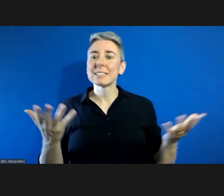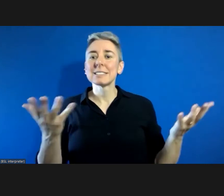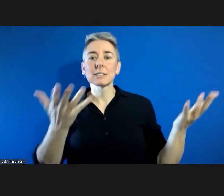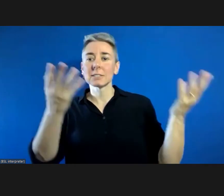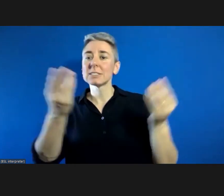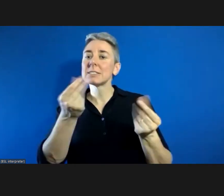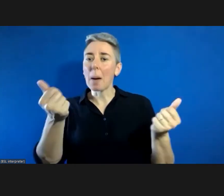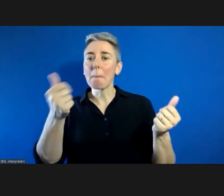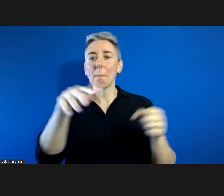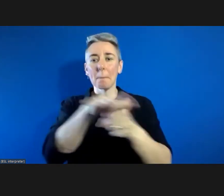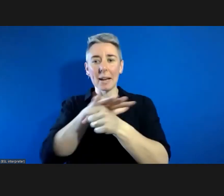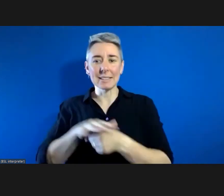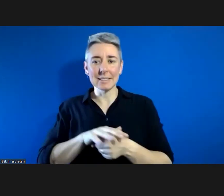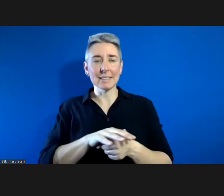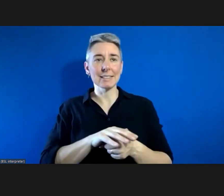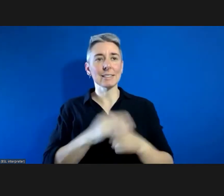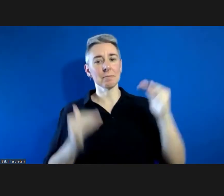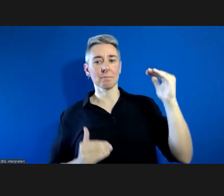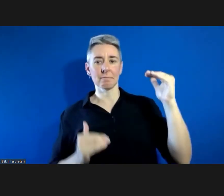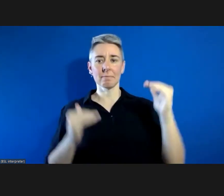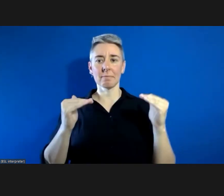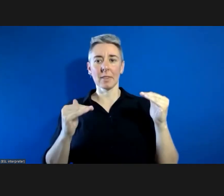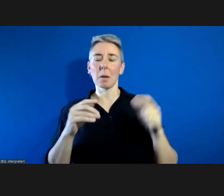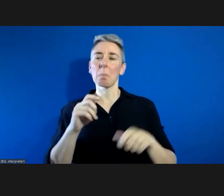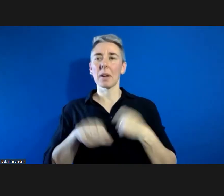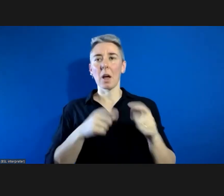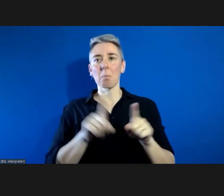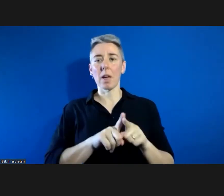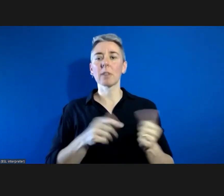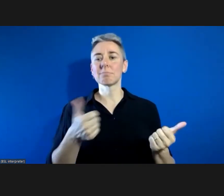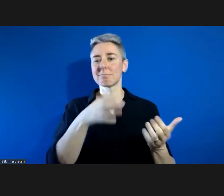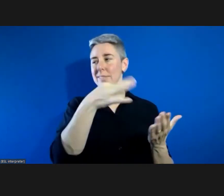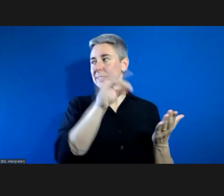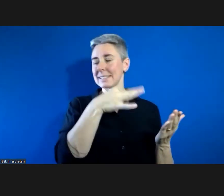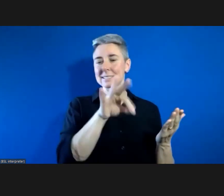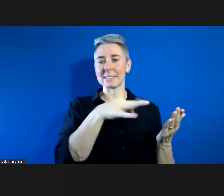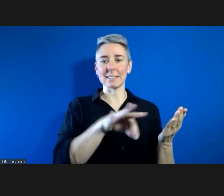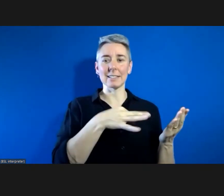an exercise in completing tickbox criterion and a commercial battle over an already